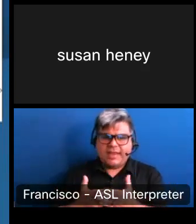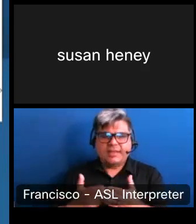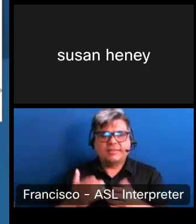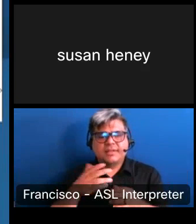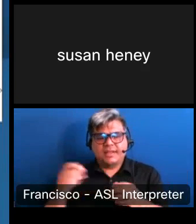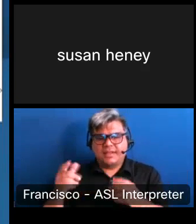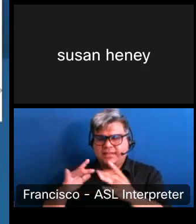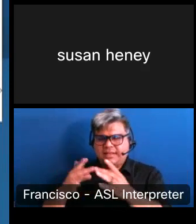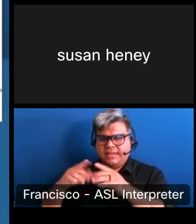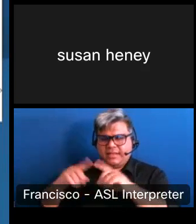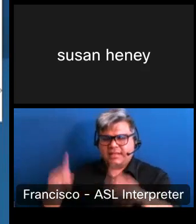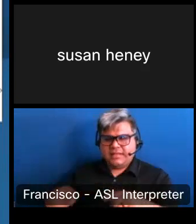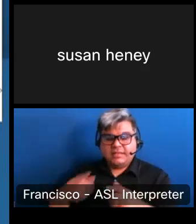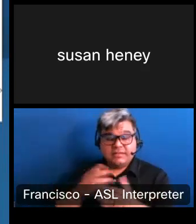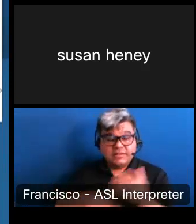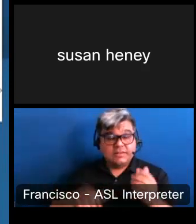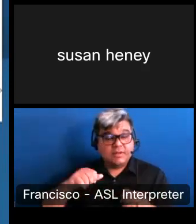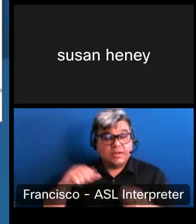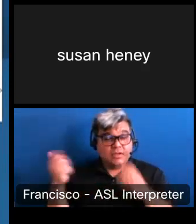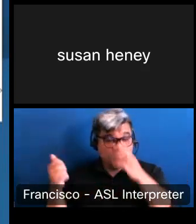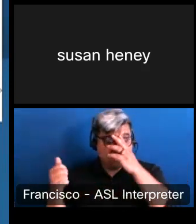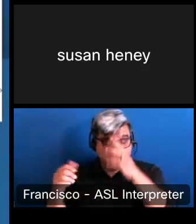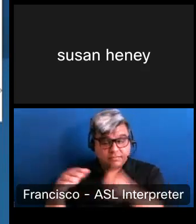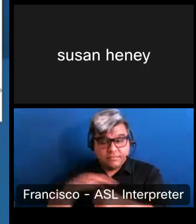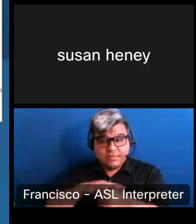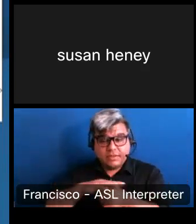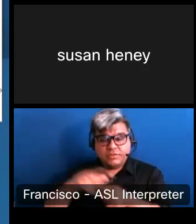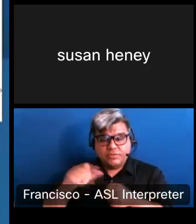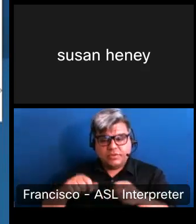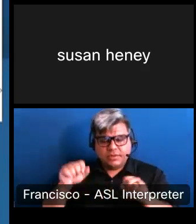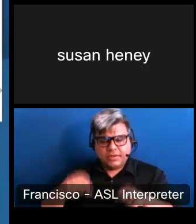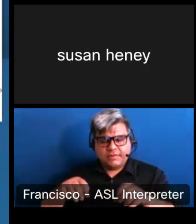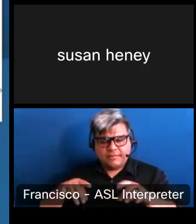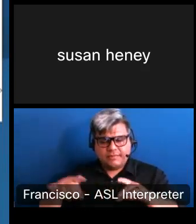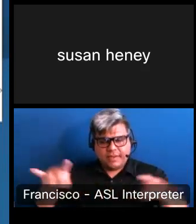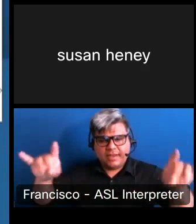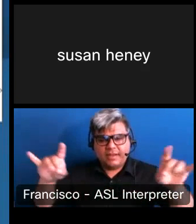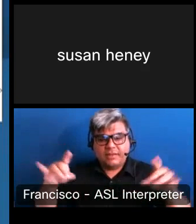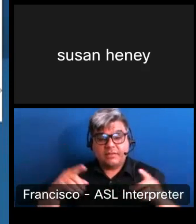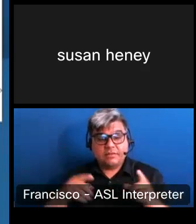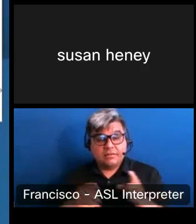sources where you may find data on race. The Census Survey Explorer is a useful tool to help